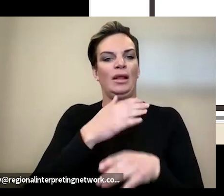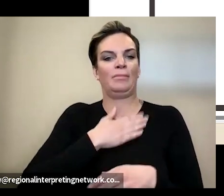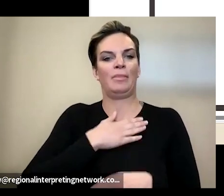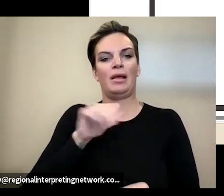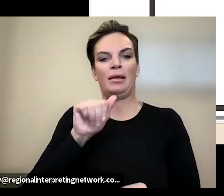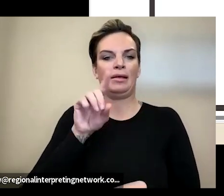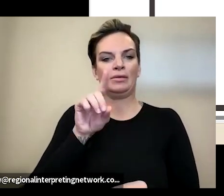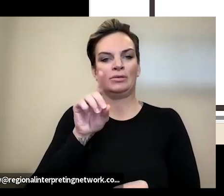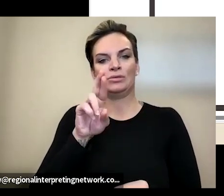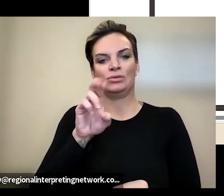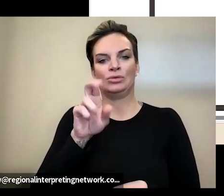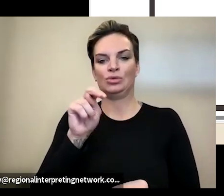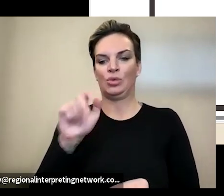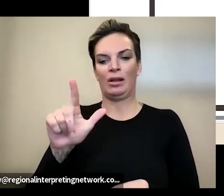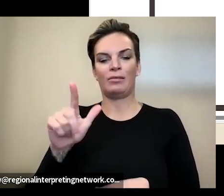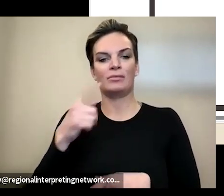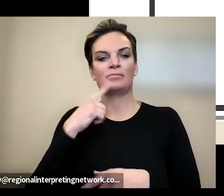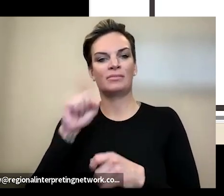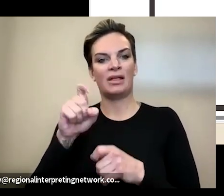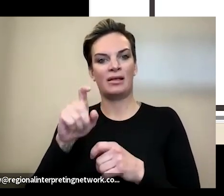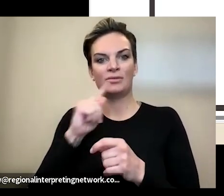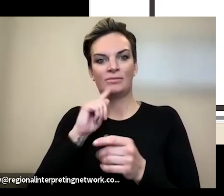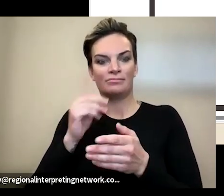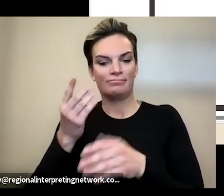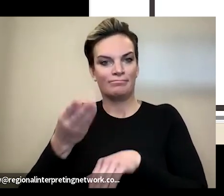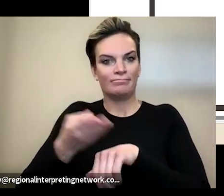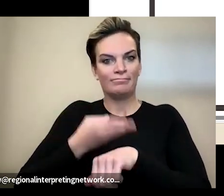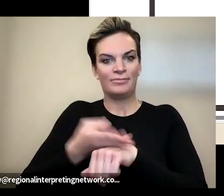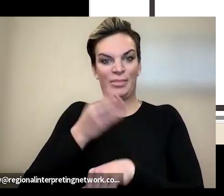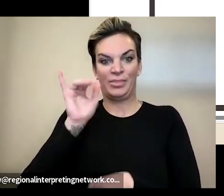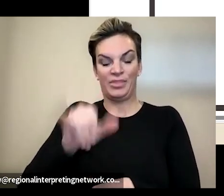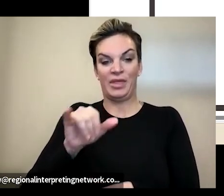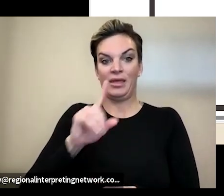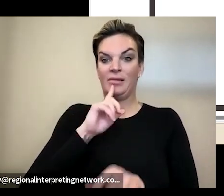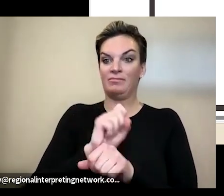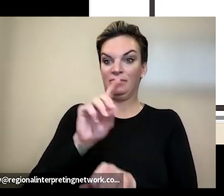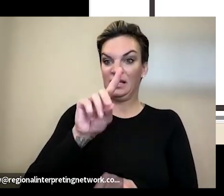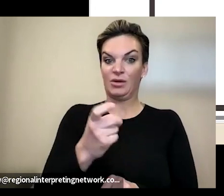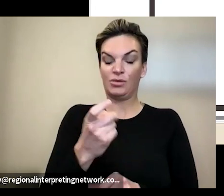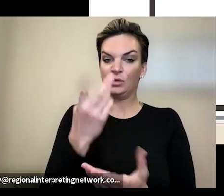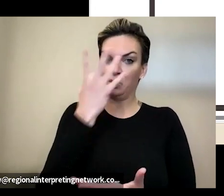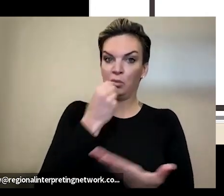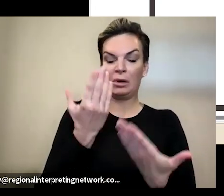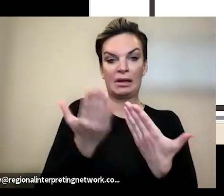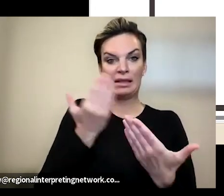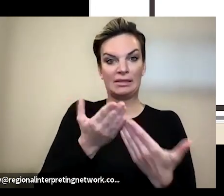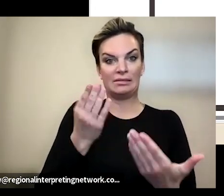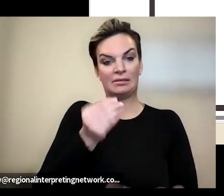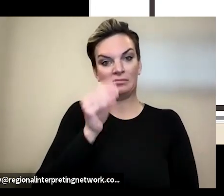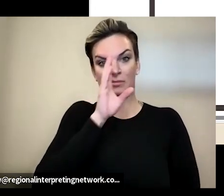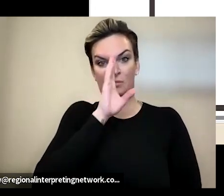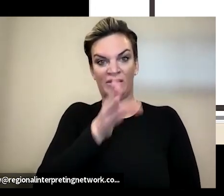working through that, but that is a diagnostic that was fairly easy and straightforward that my